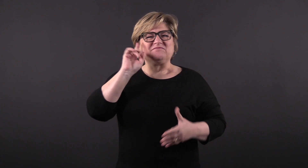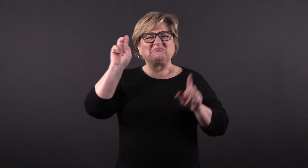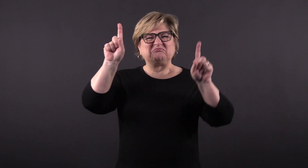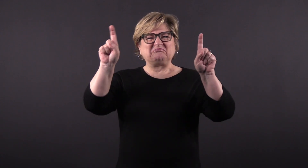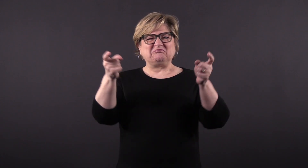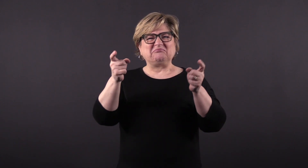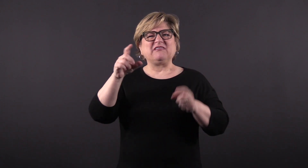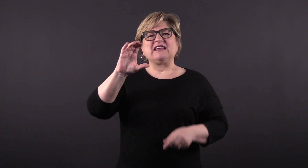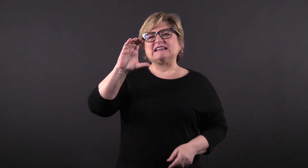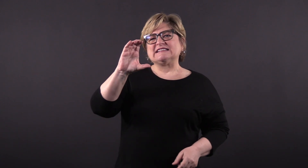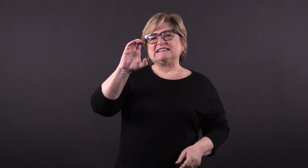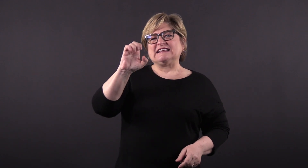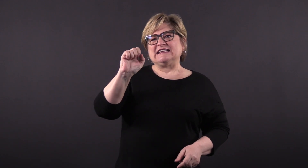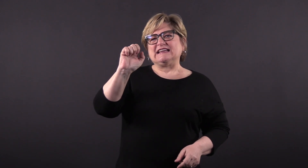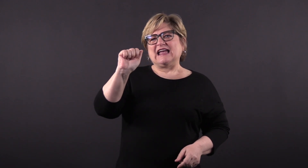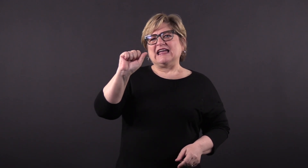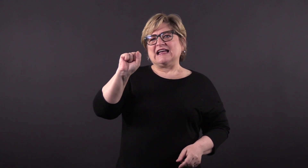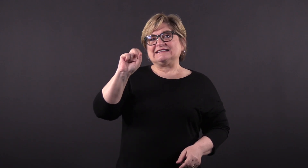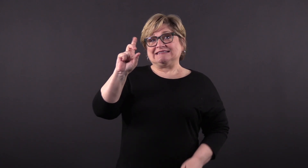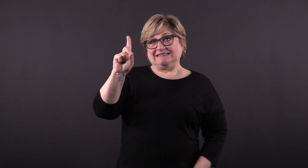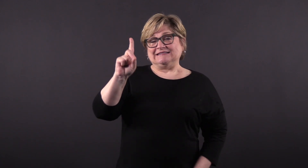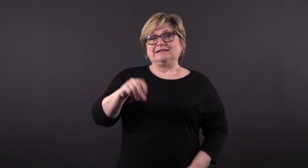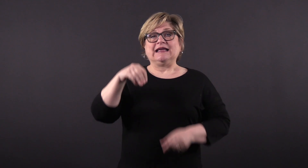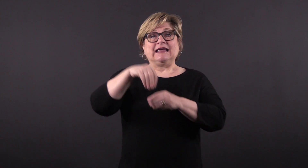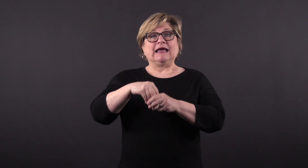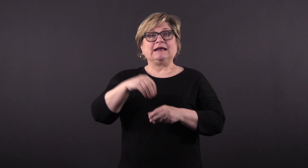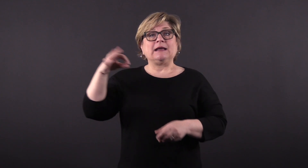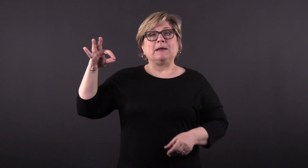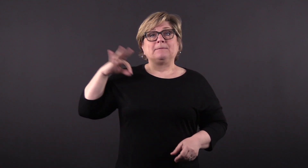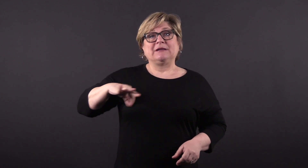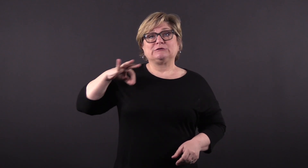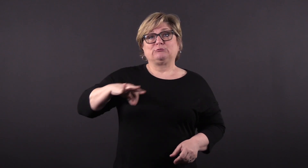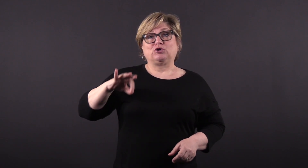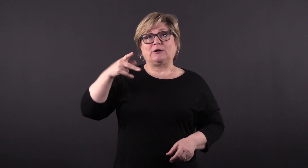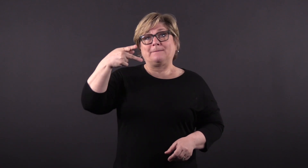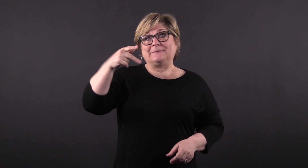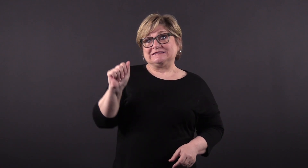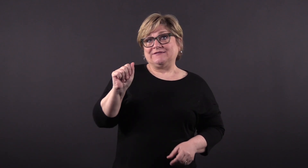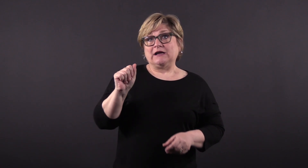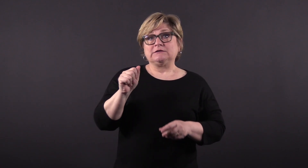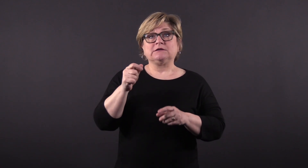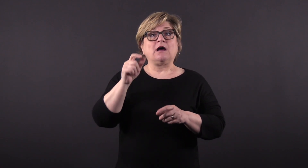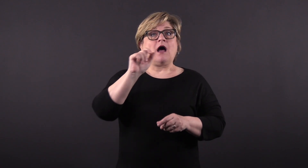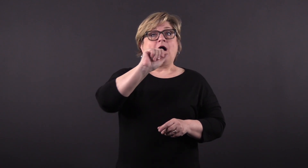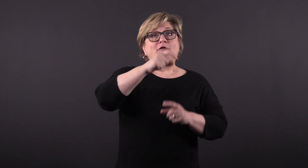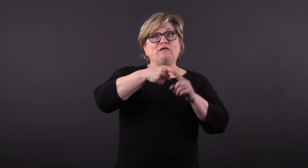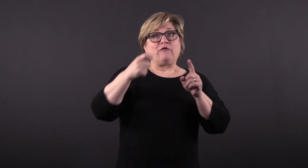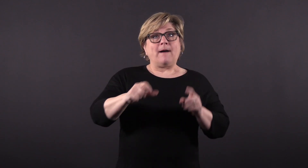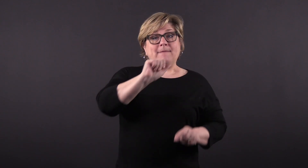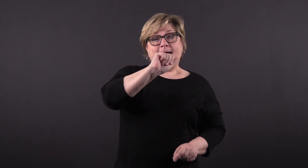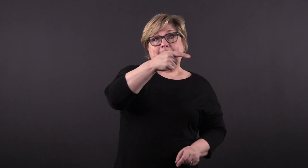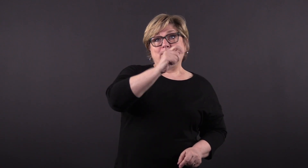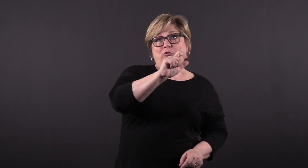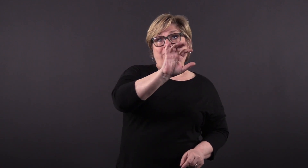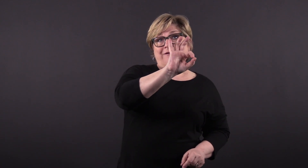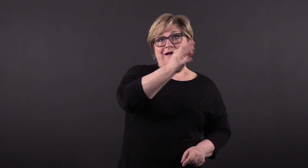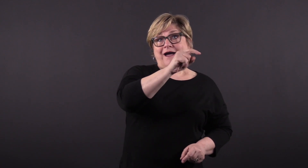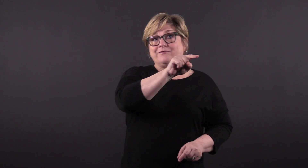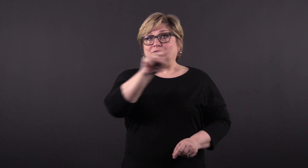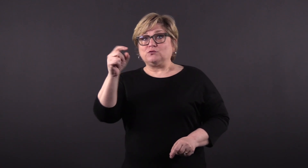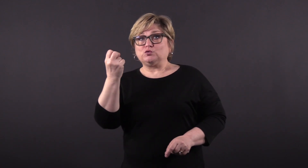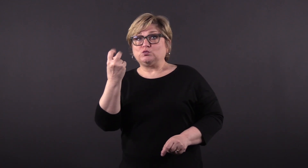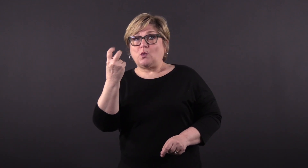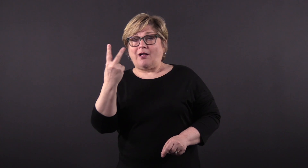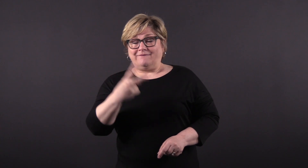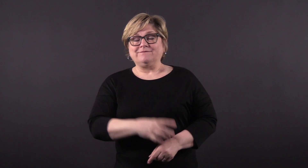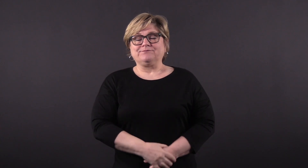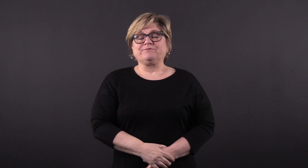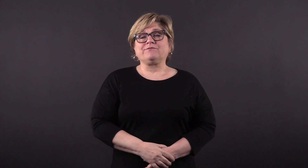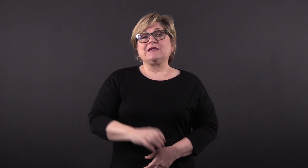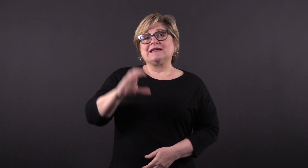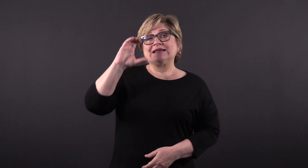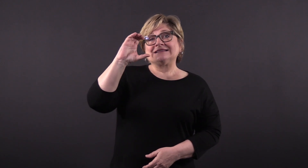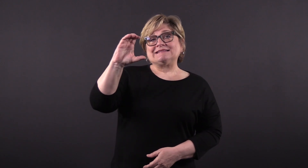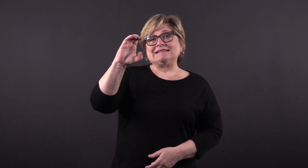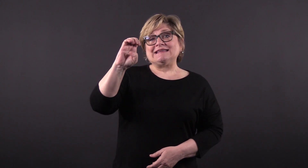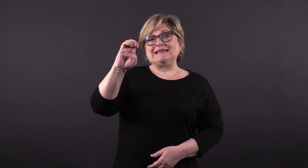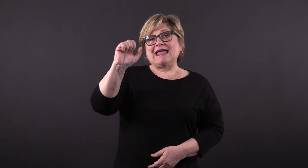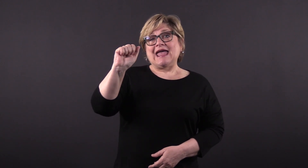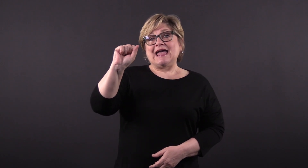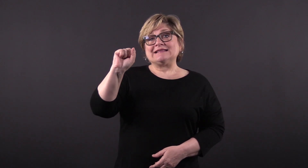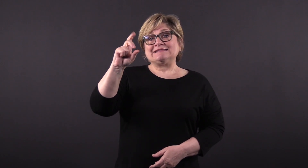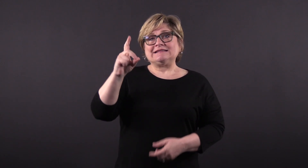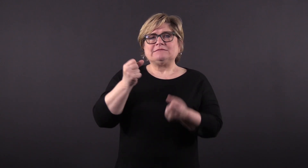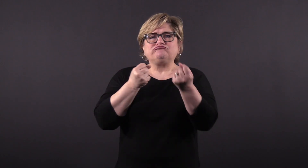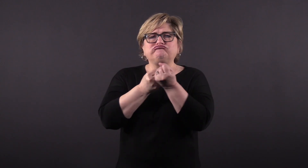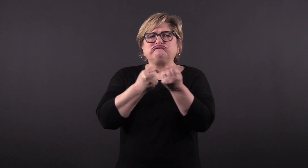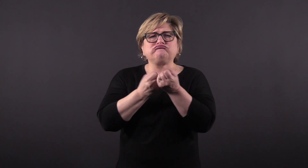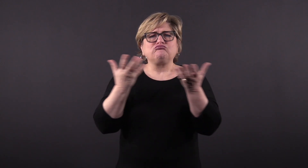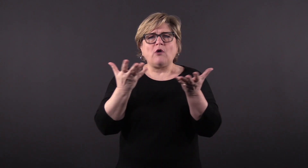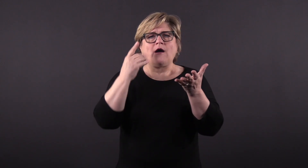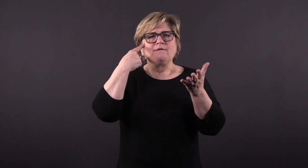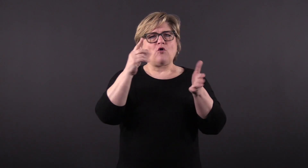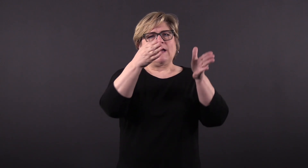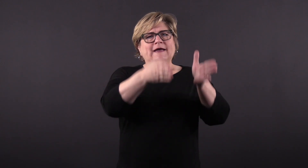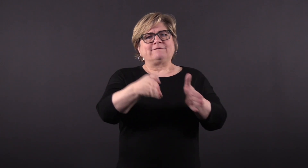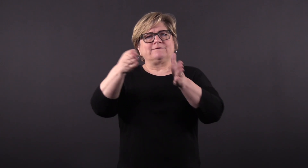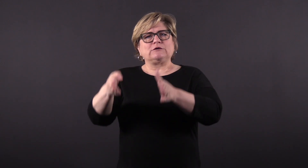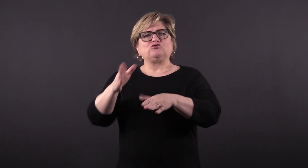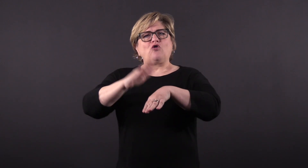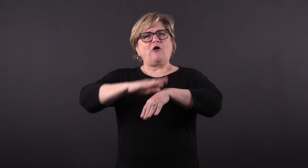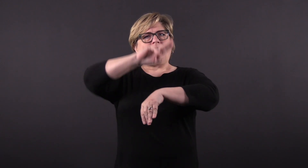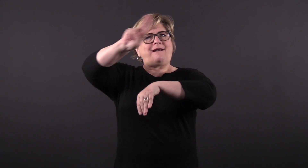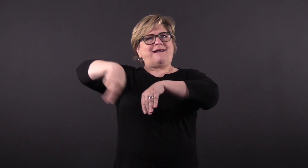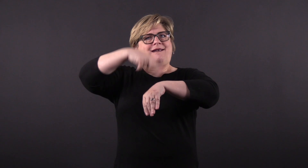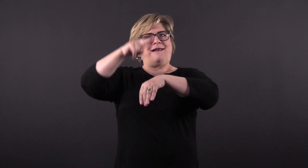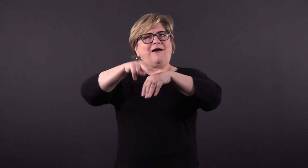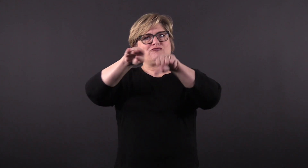the Deaf in Pittsburgh, PA, from April 9–12. CEASD advocates for individuals on the